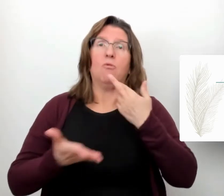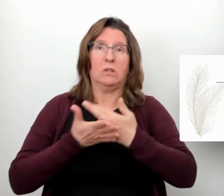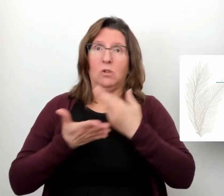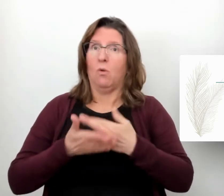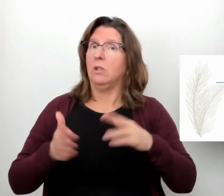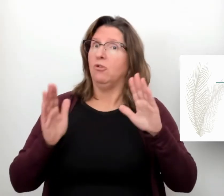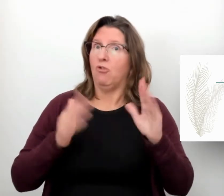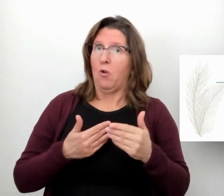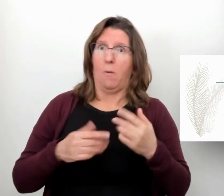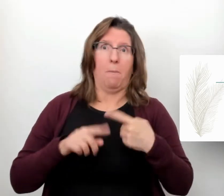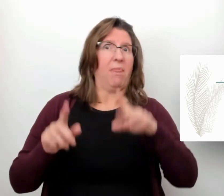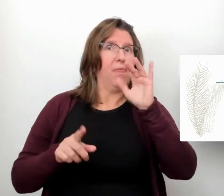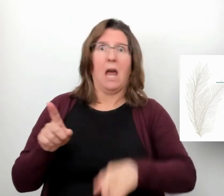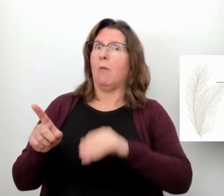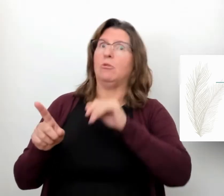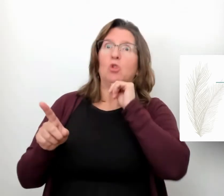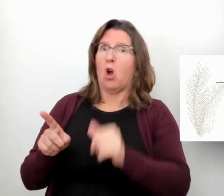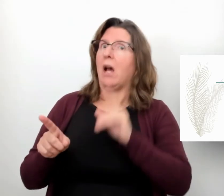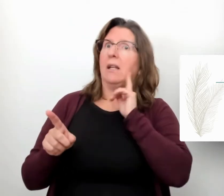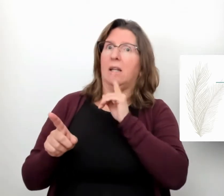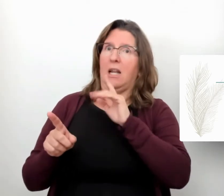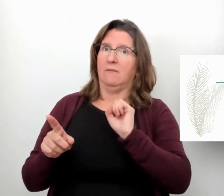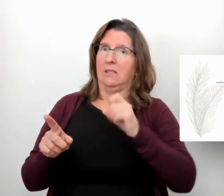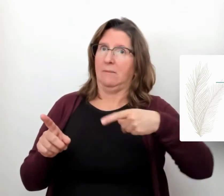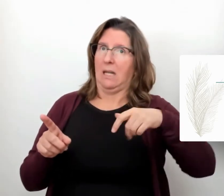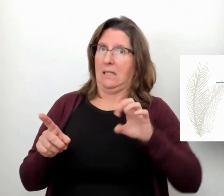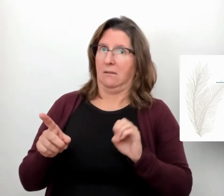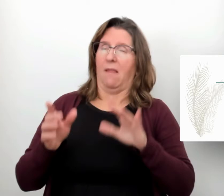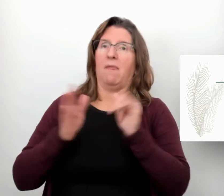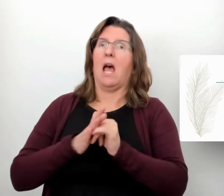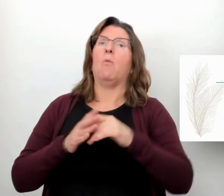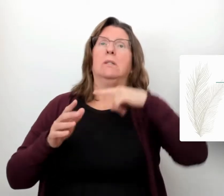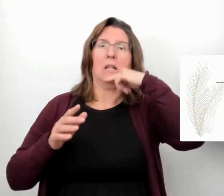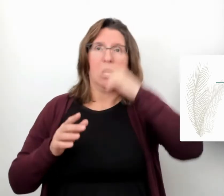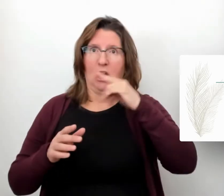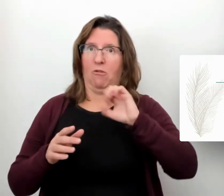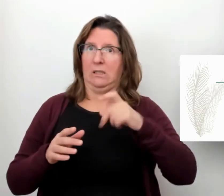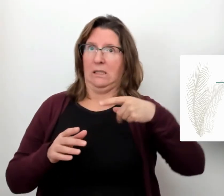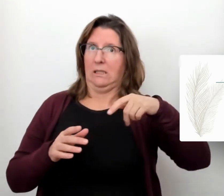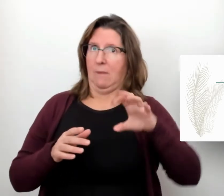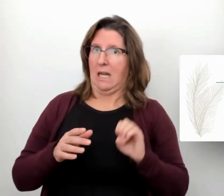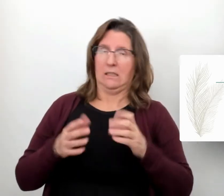They may have had access to a resource room, but that is NOT deaf space.